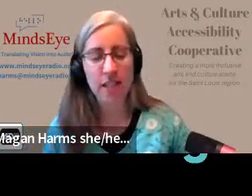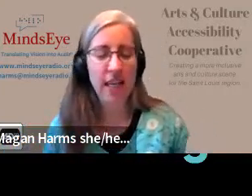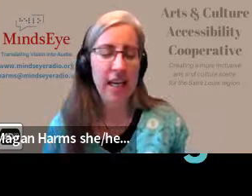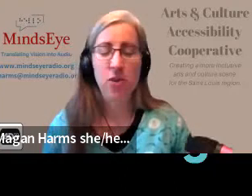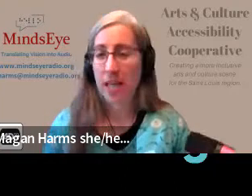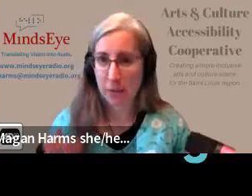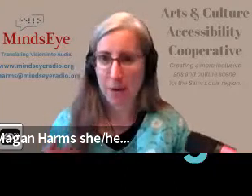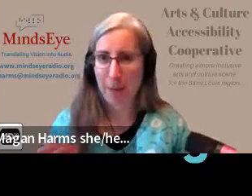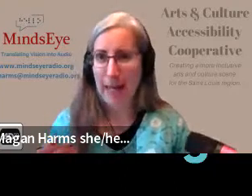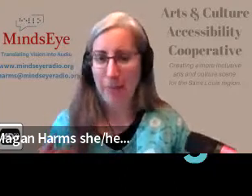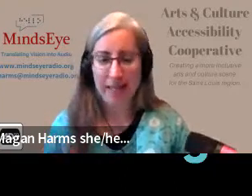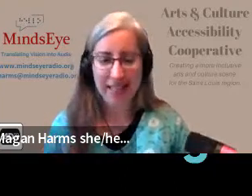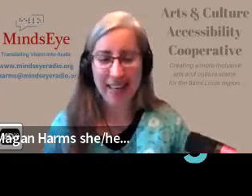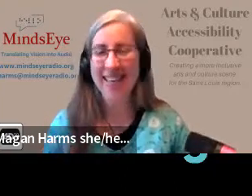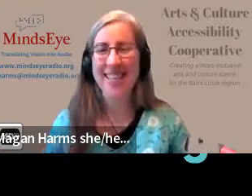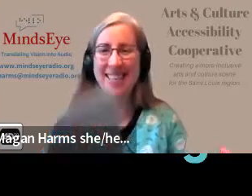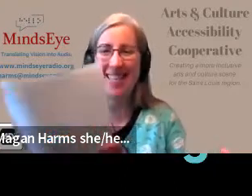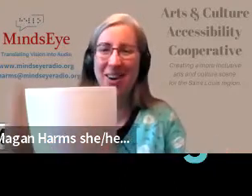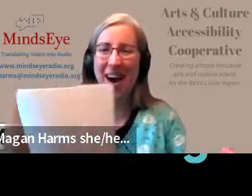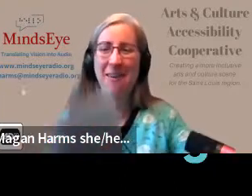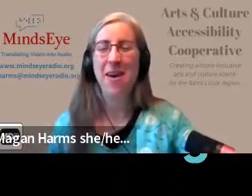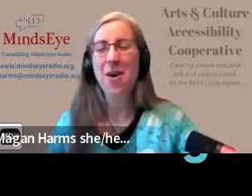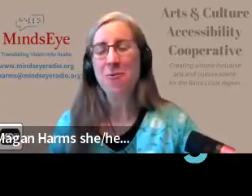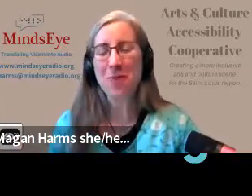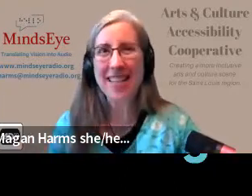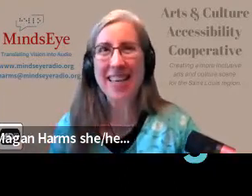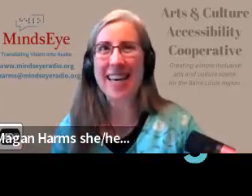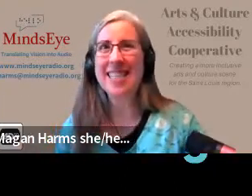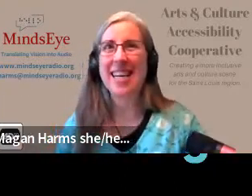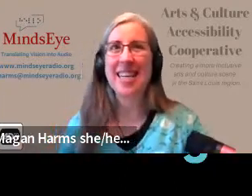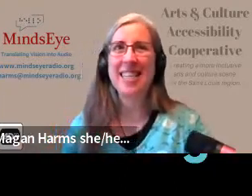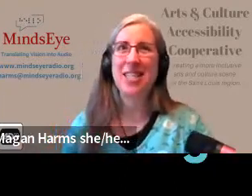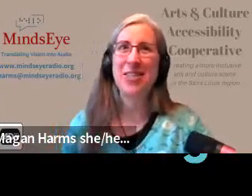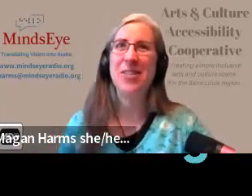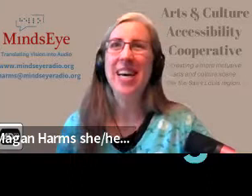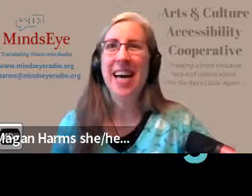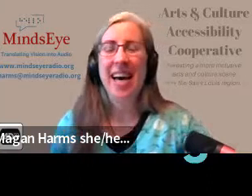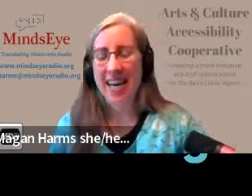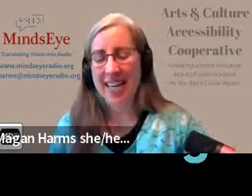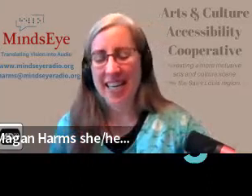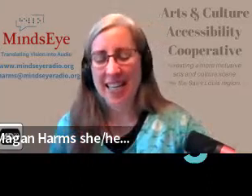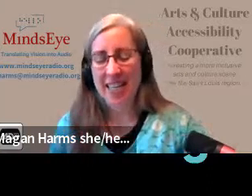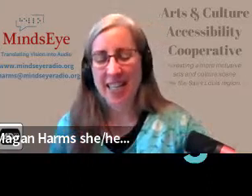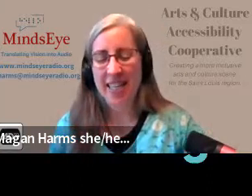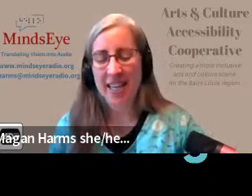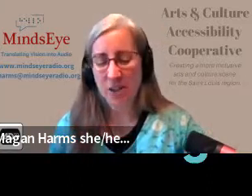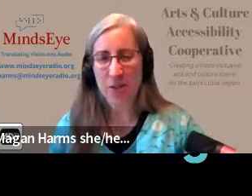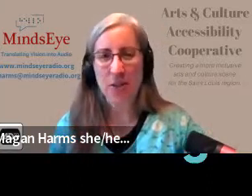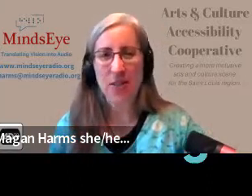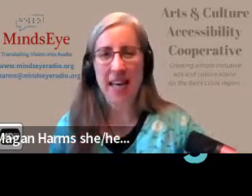so you can get rid of me. I'm excited to introduce our moderate